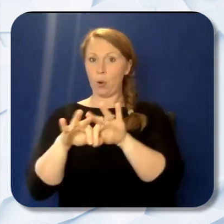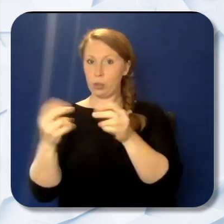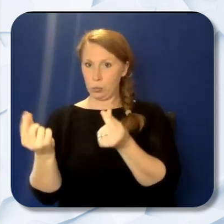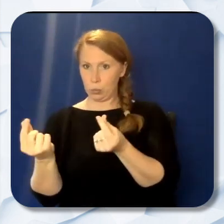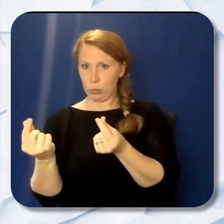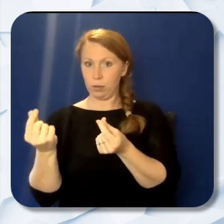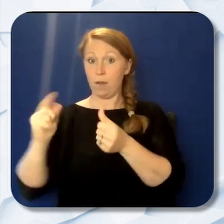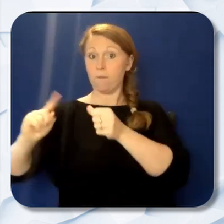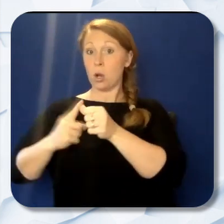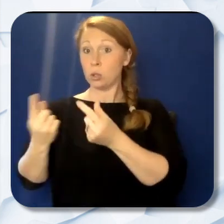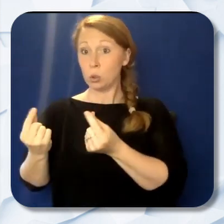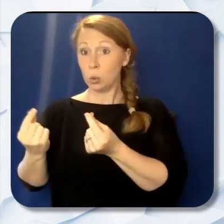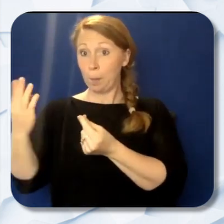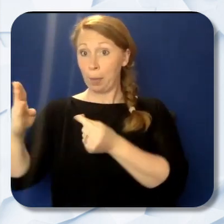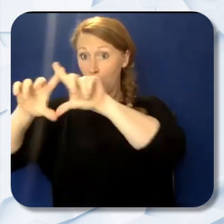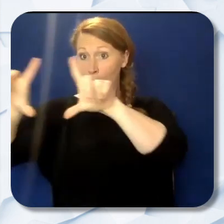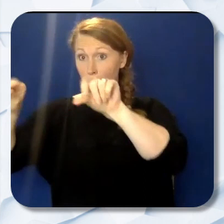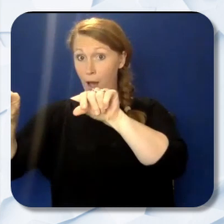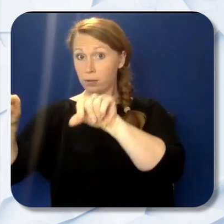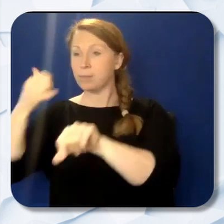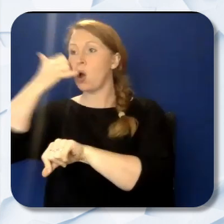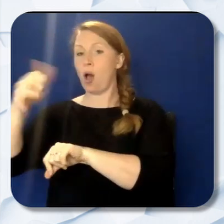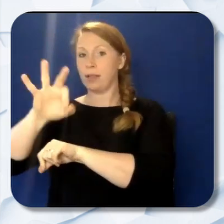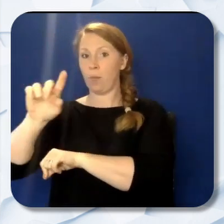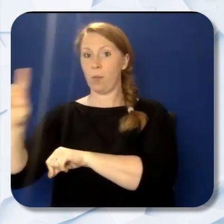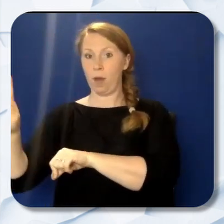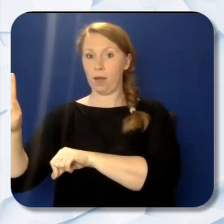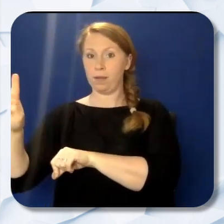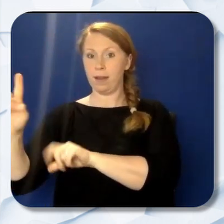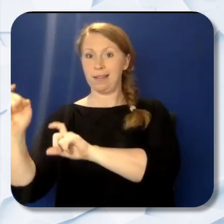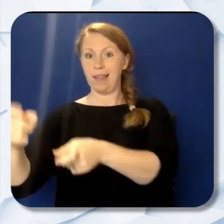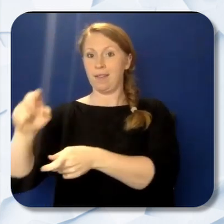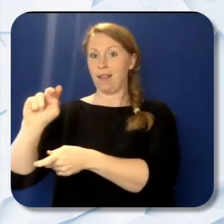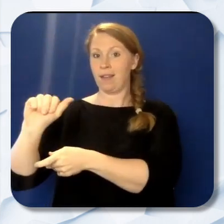Call nine hundred and eleven, and give naloxone. So, let's spend a little bit of time on naloxone